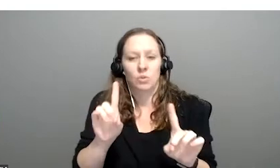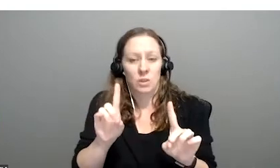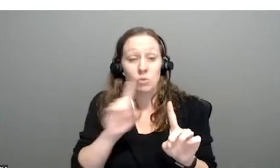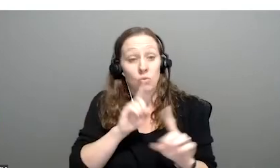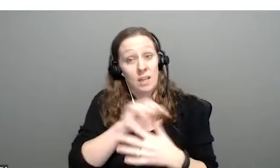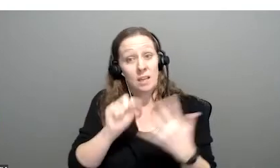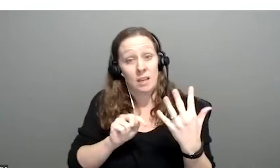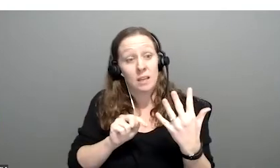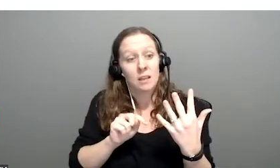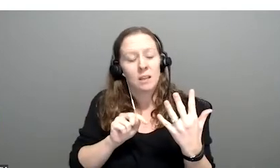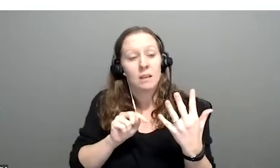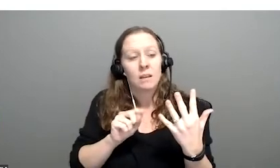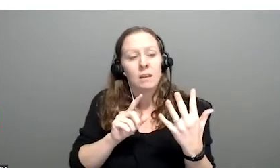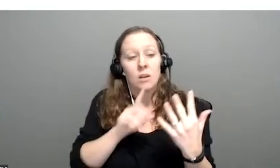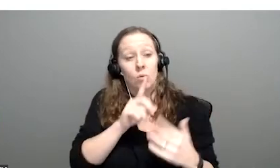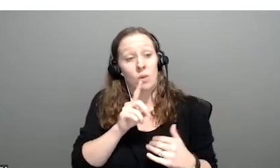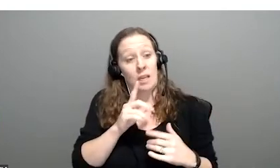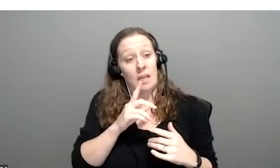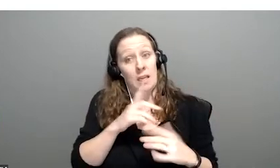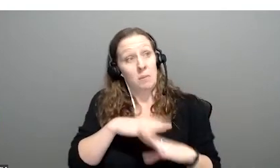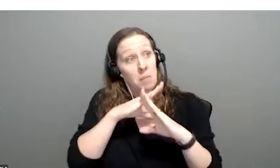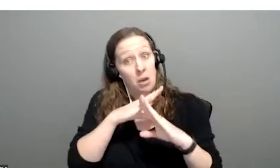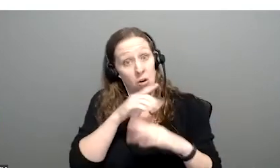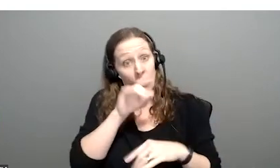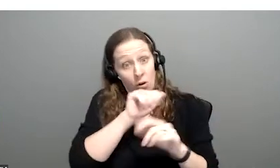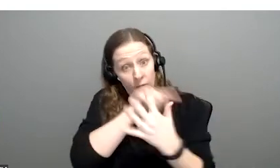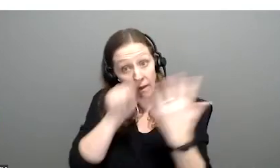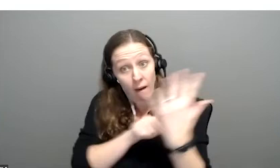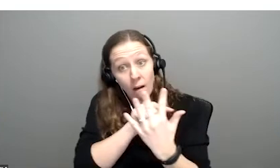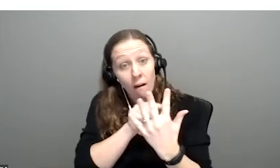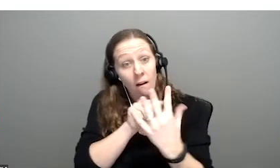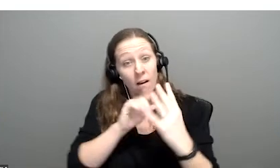as a baseline, rather than a conclusive list of everything that needs to be considered in GBA+,